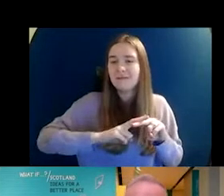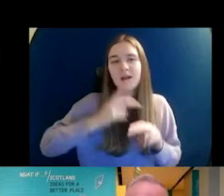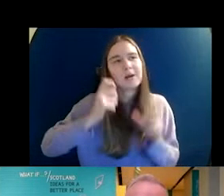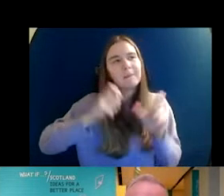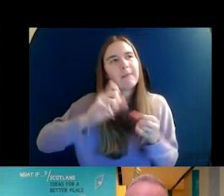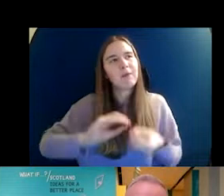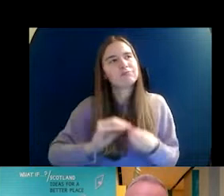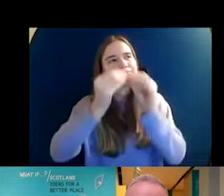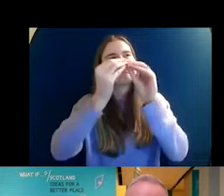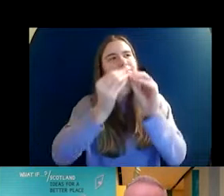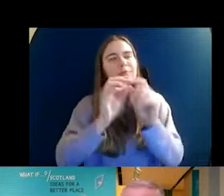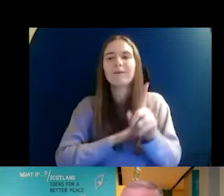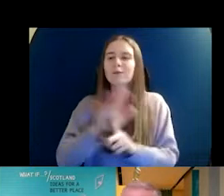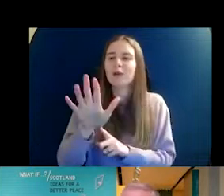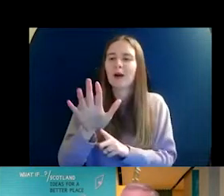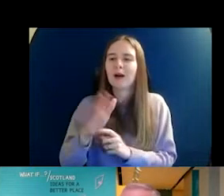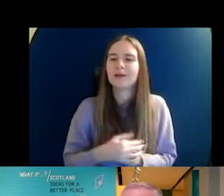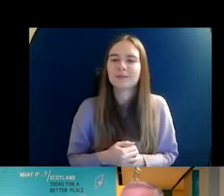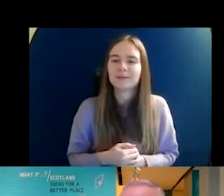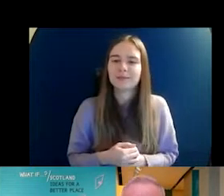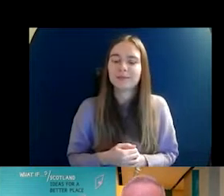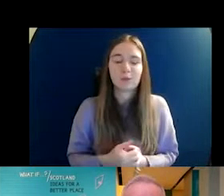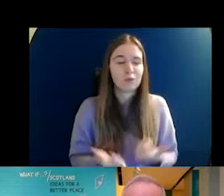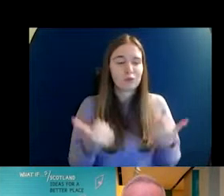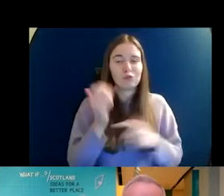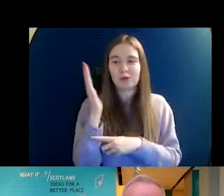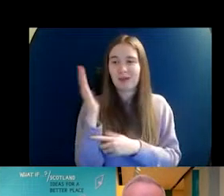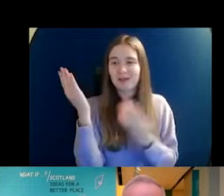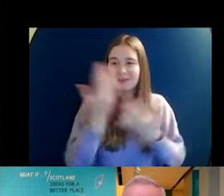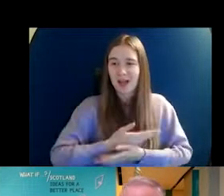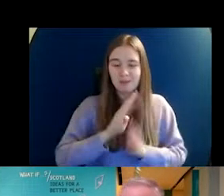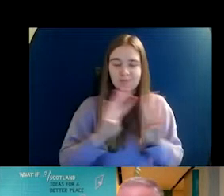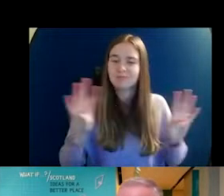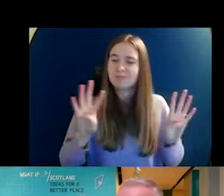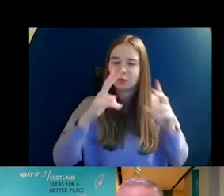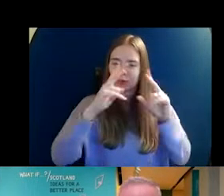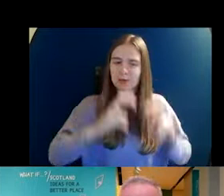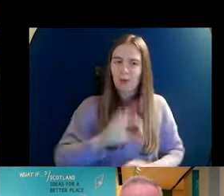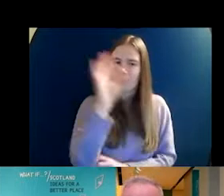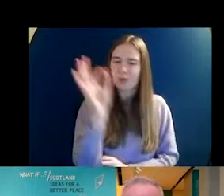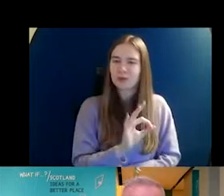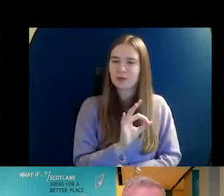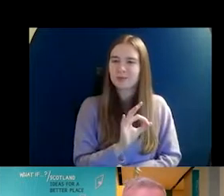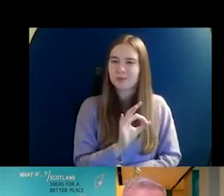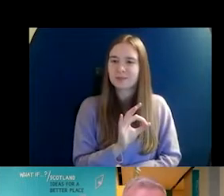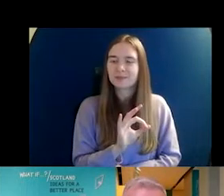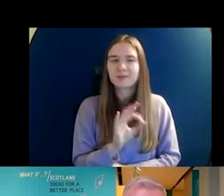And we have a great range of speakers tonight to explore these questions from different perspectives.